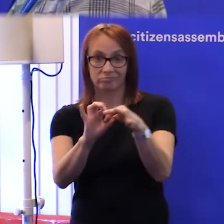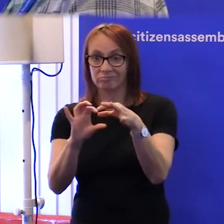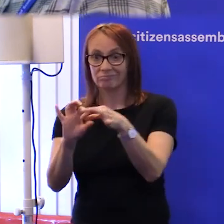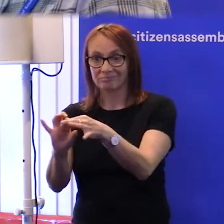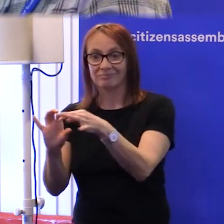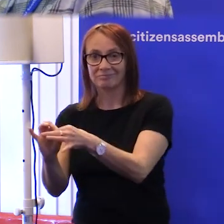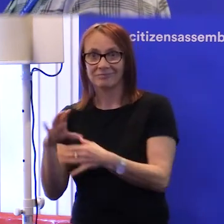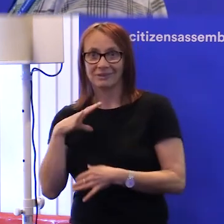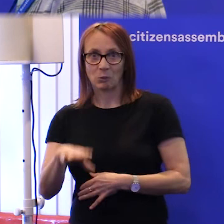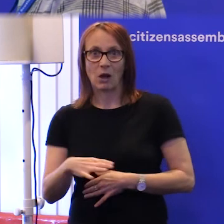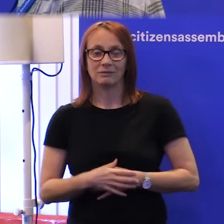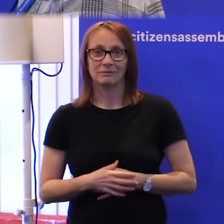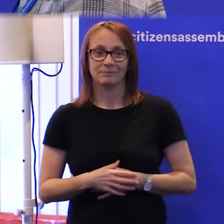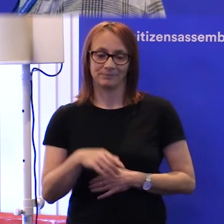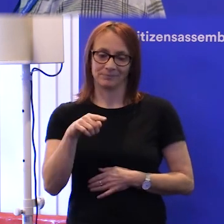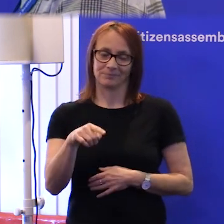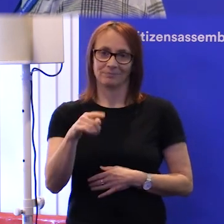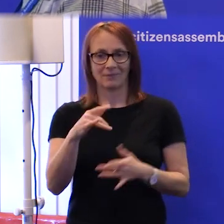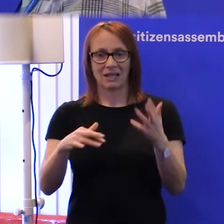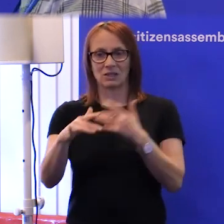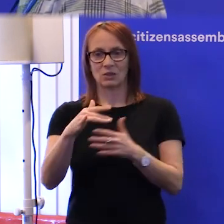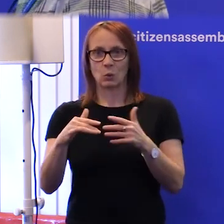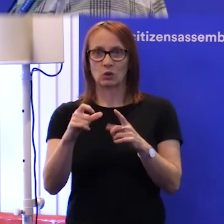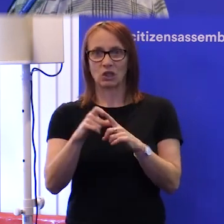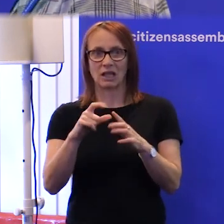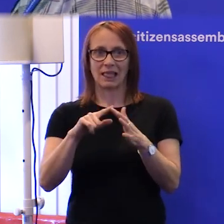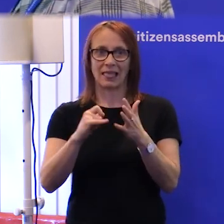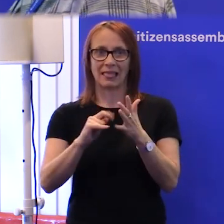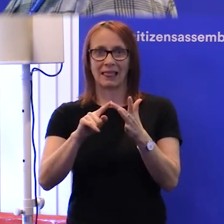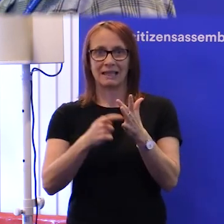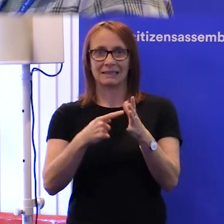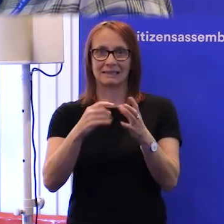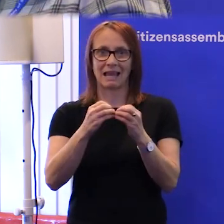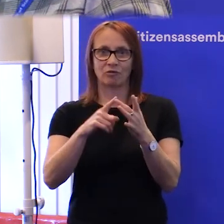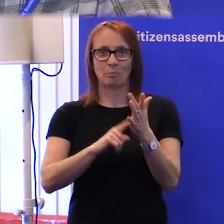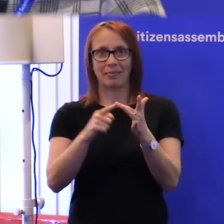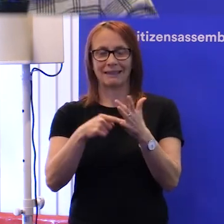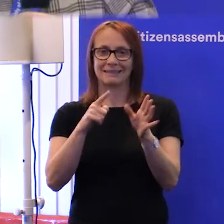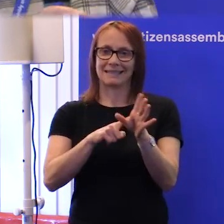that's the idea of social desirability bias that tendency to respond in ways